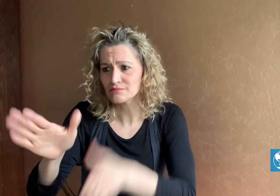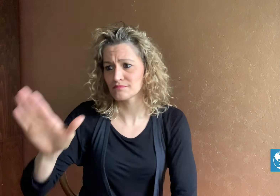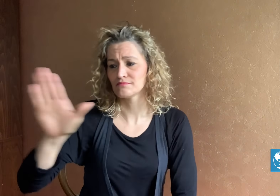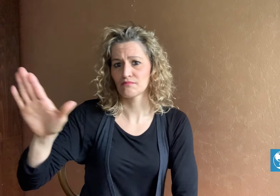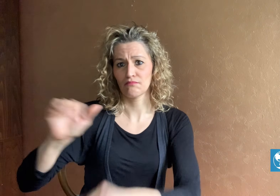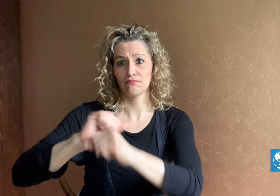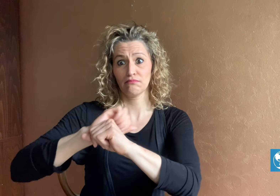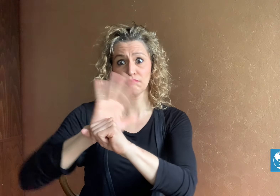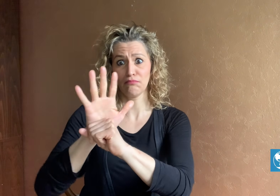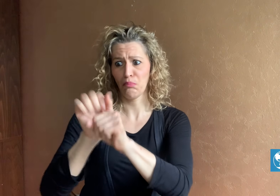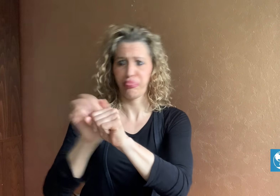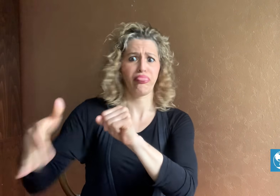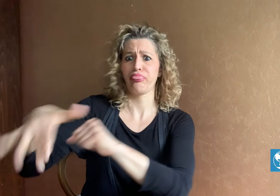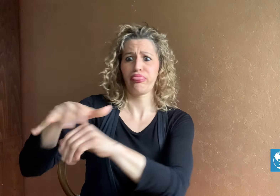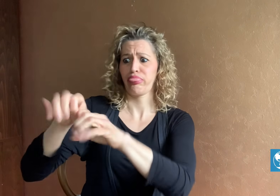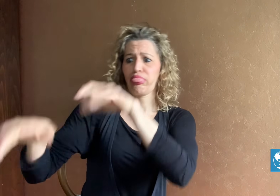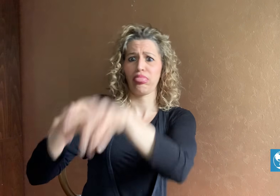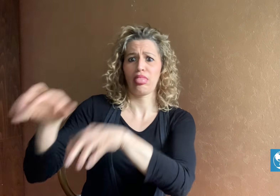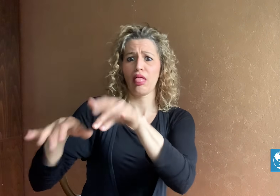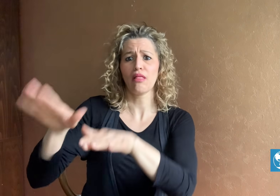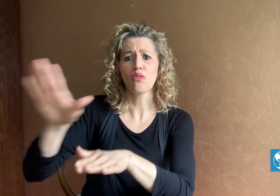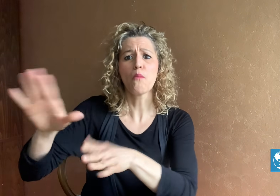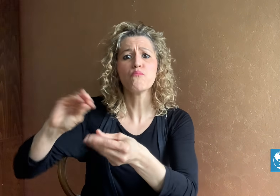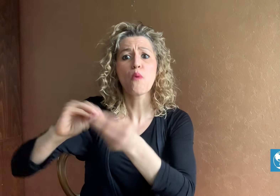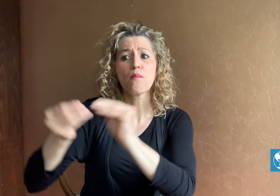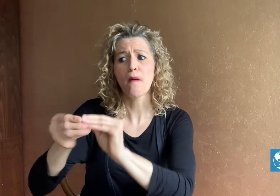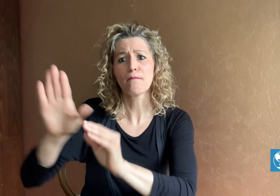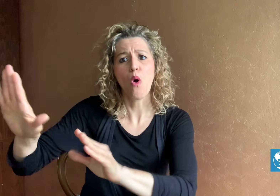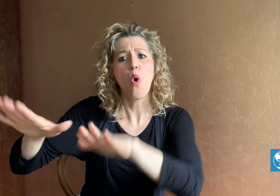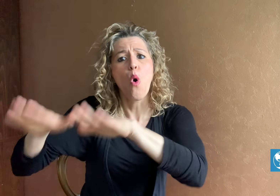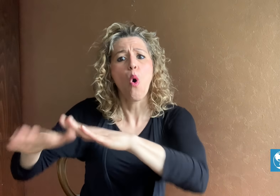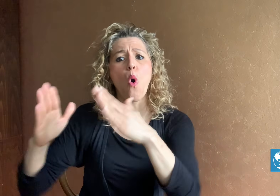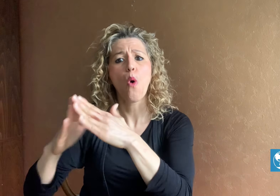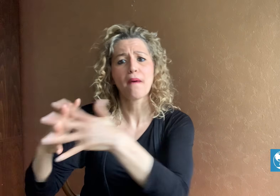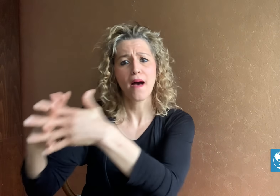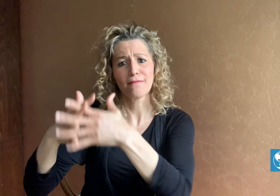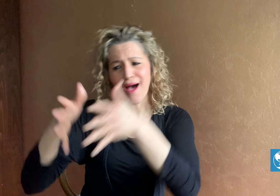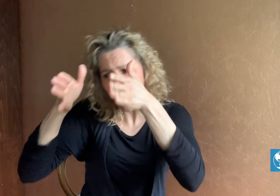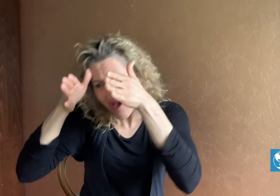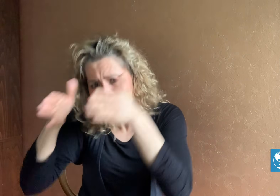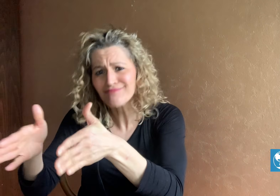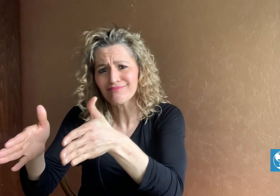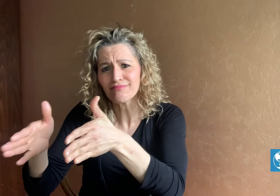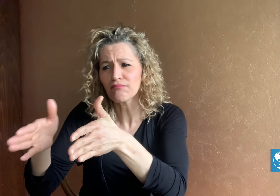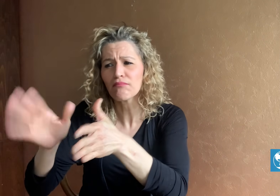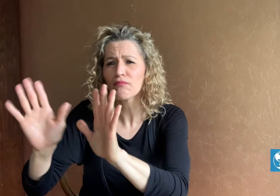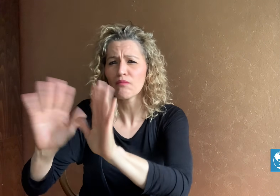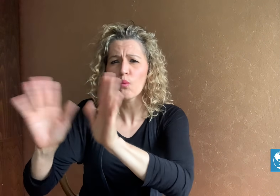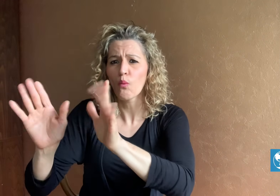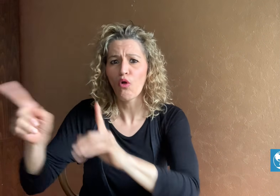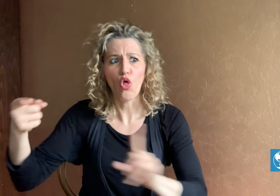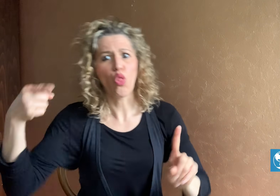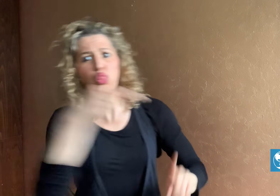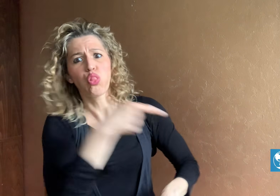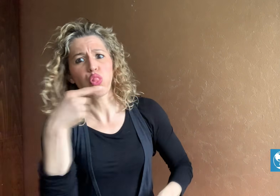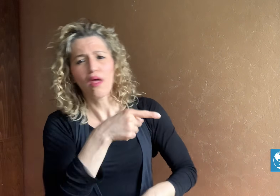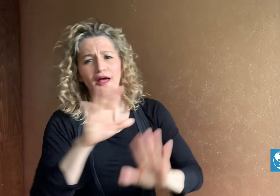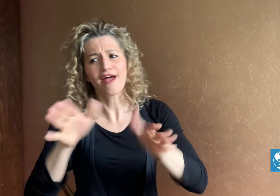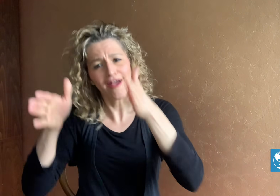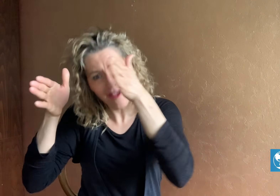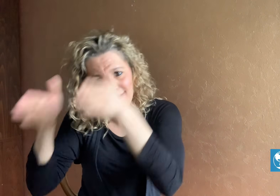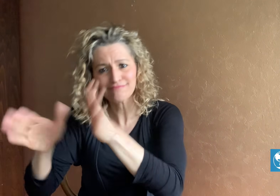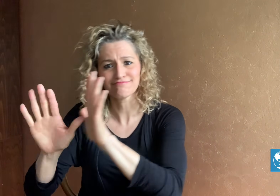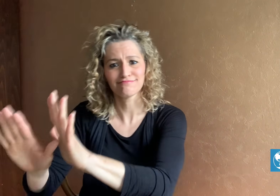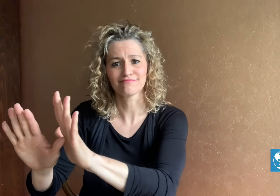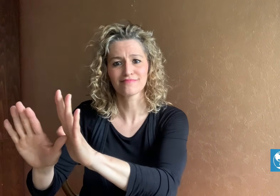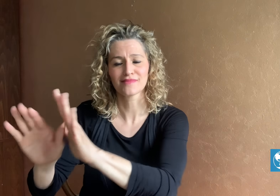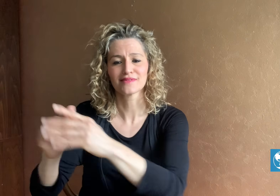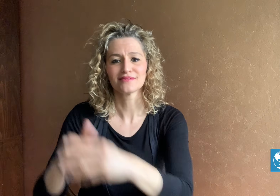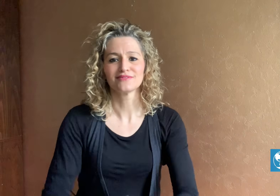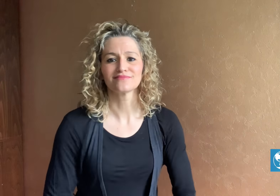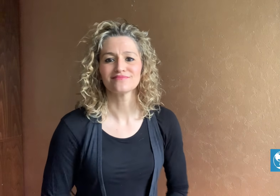problems at home instead of attacking China.